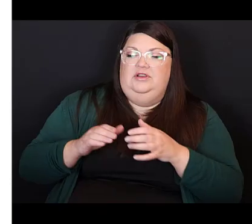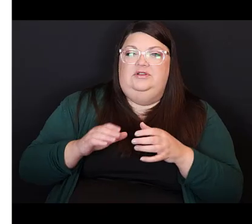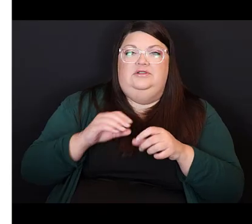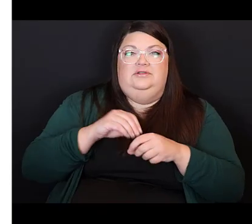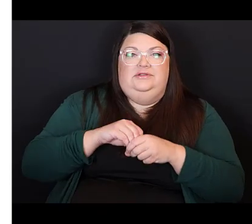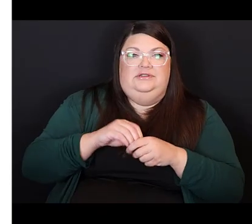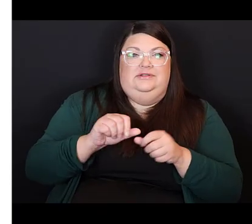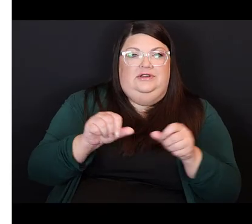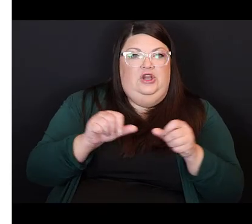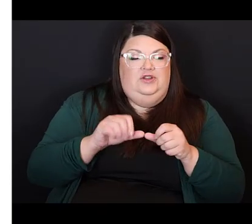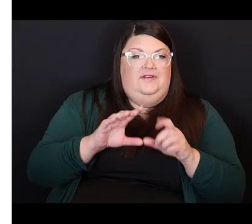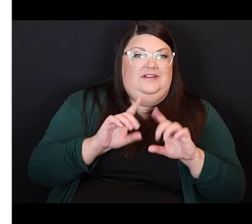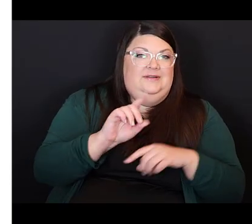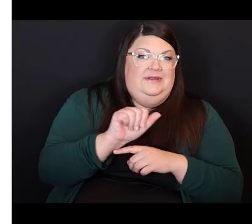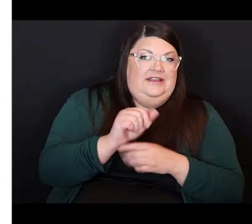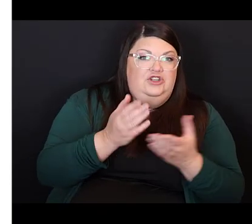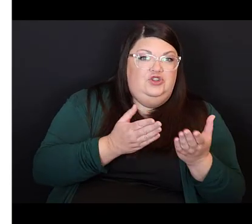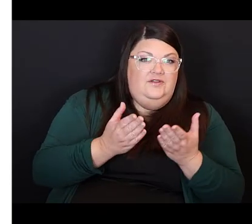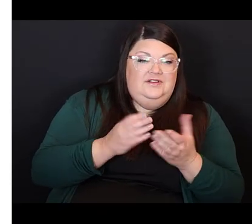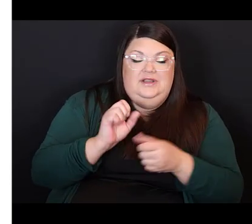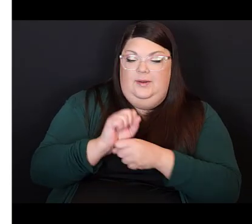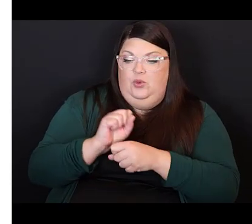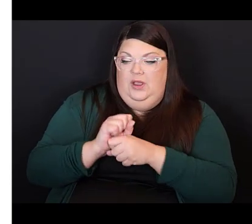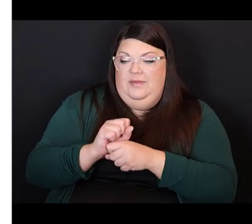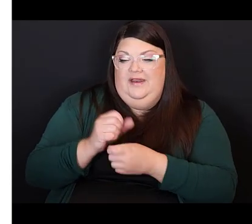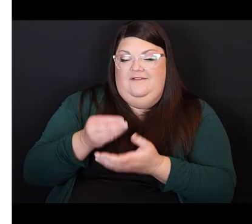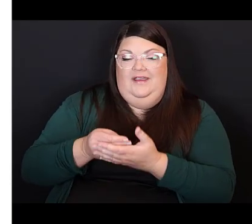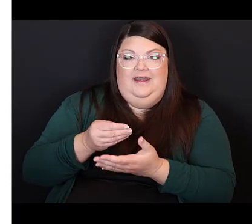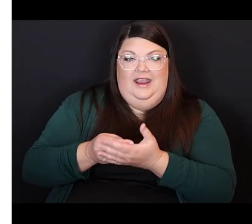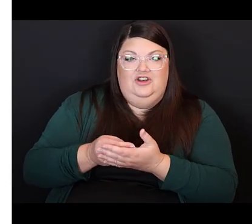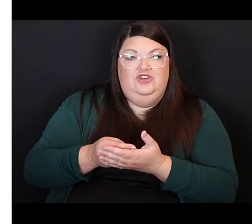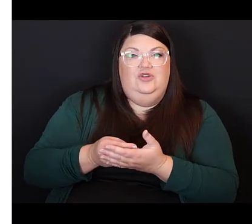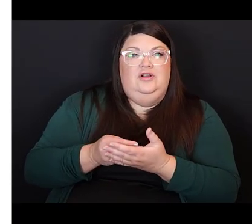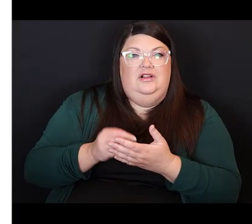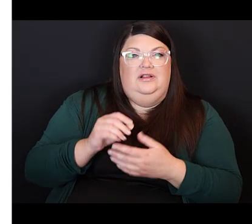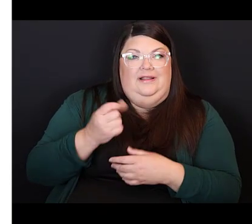of disability services as well as employment and financial literacy,